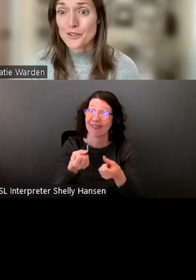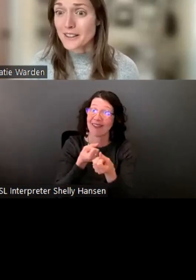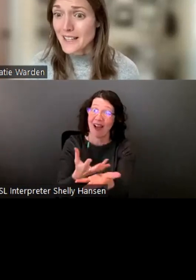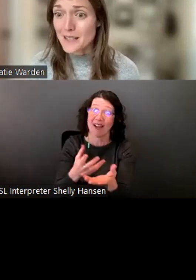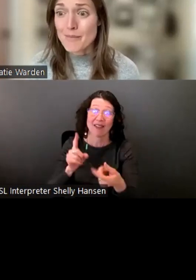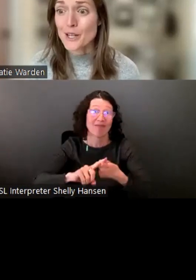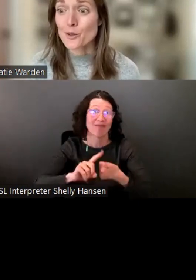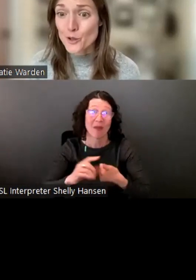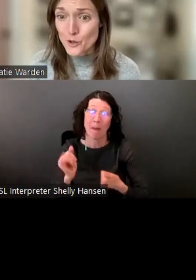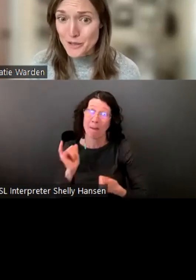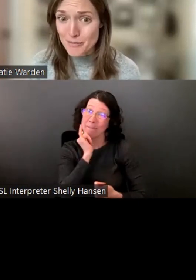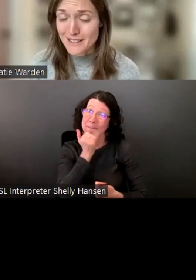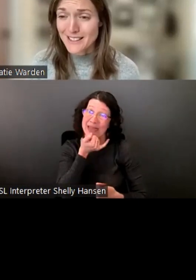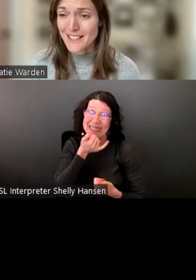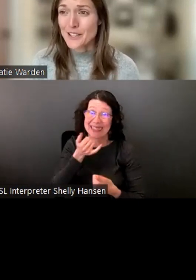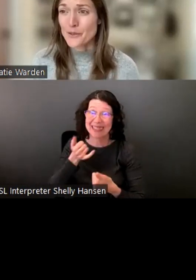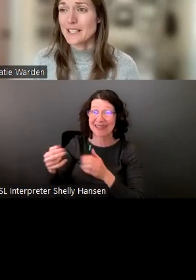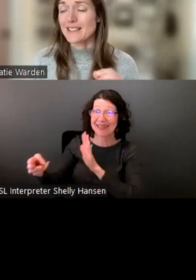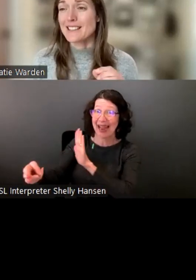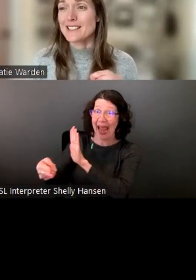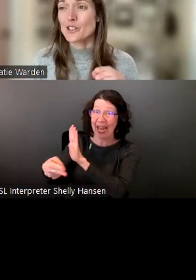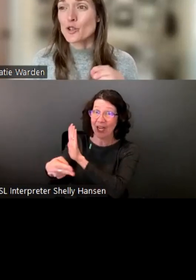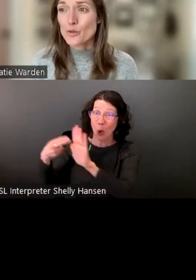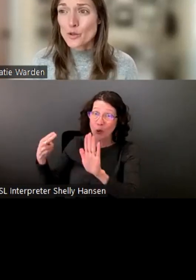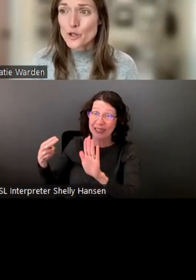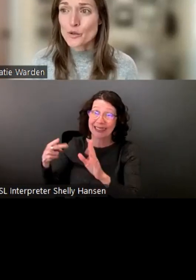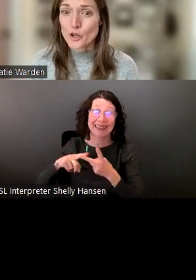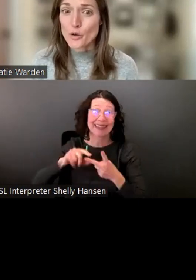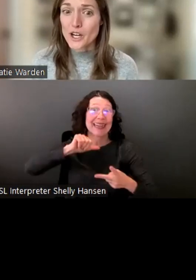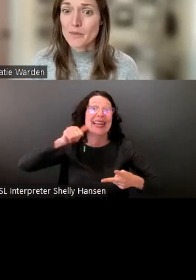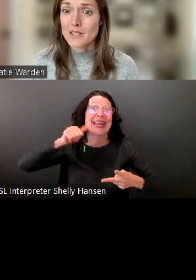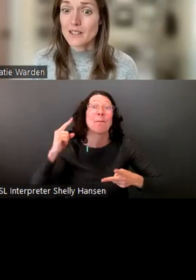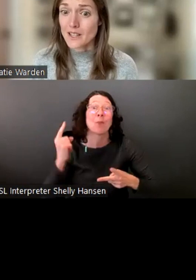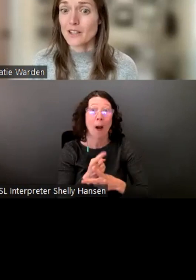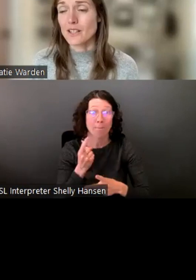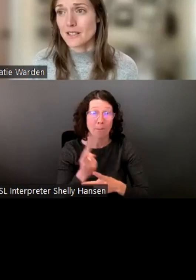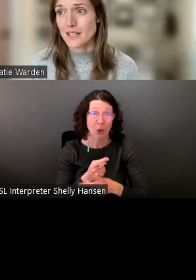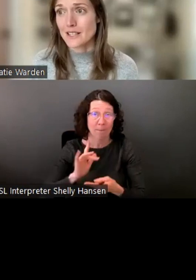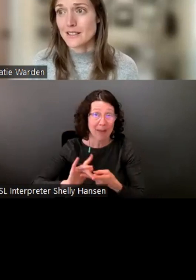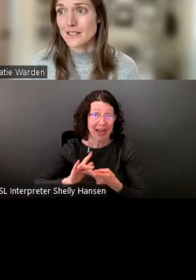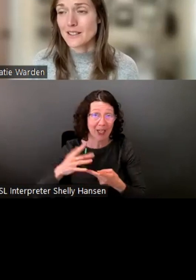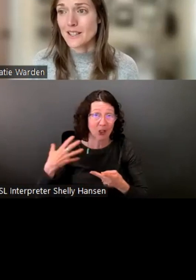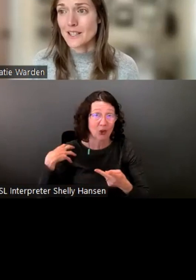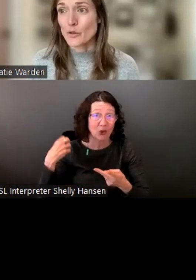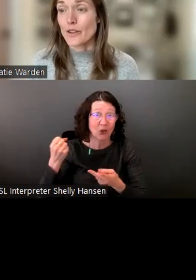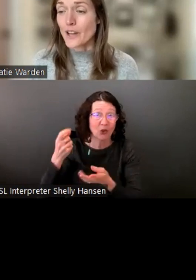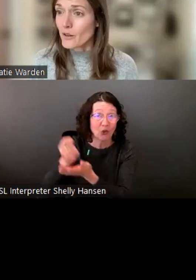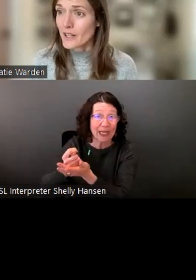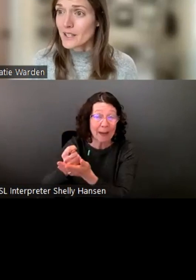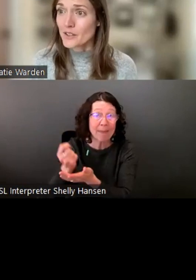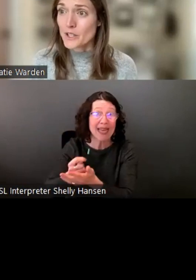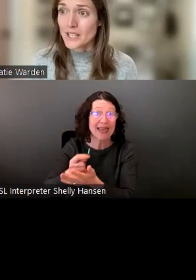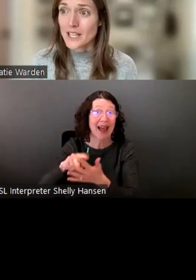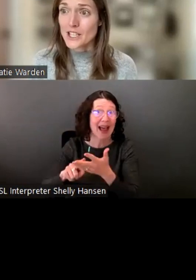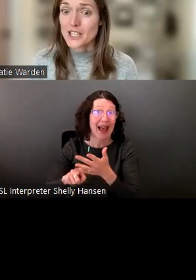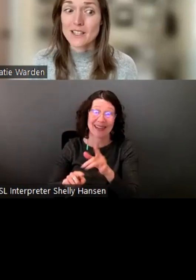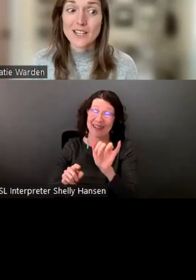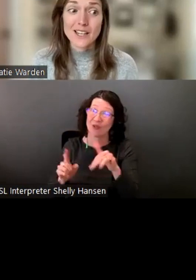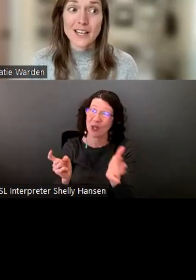or delayed medical treatment, right? This is a crucial requirement in healthcare settings. Without effective communication,